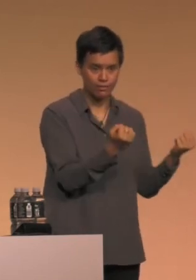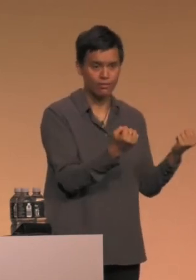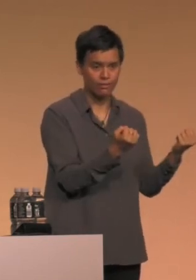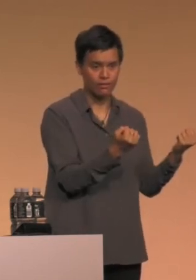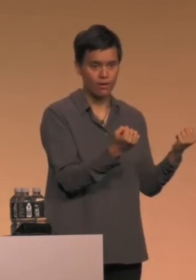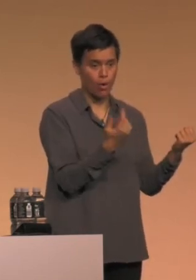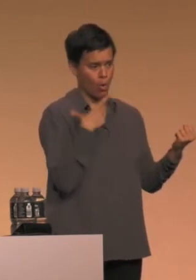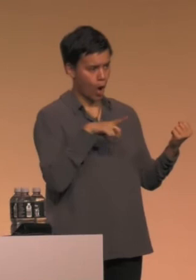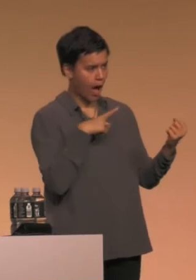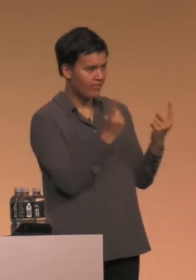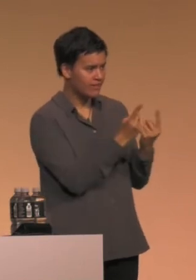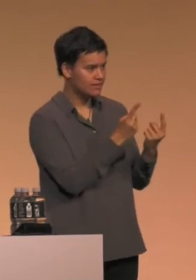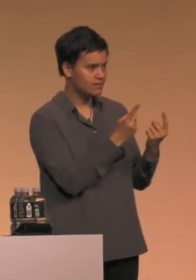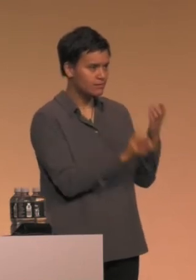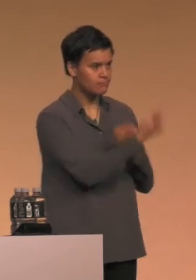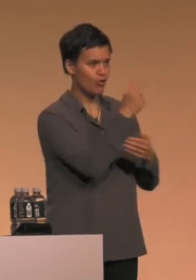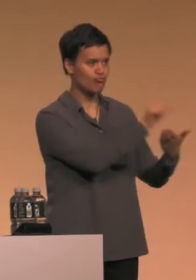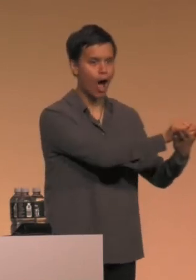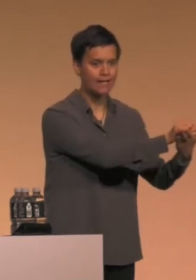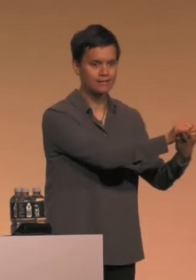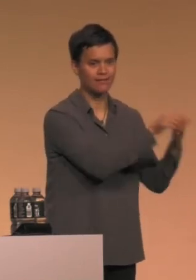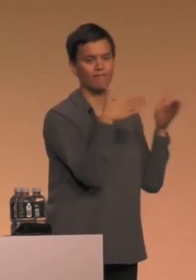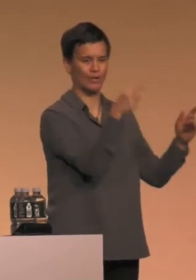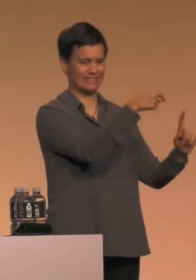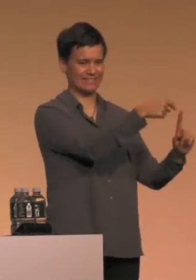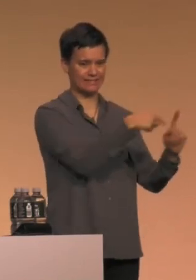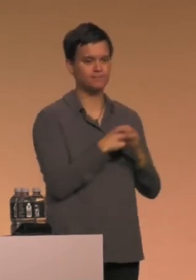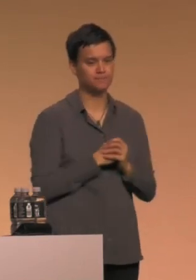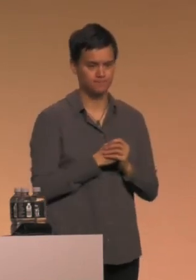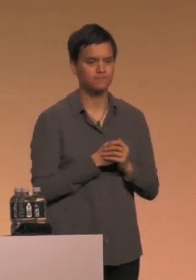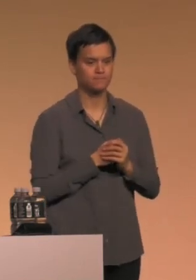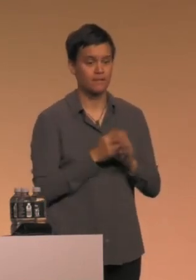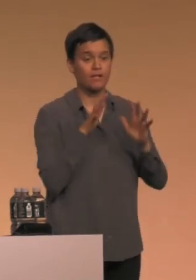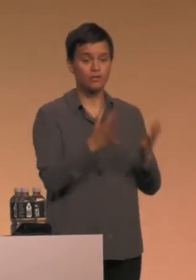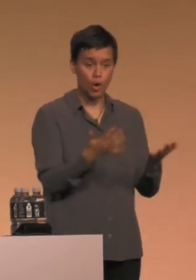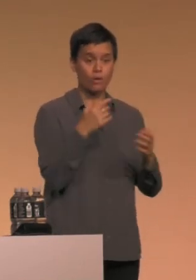go right more often than not. This requires that we all demonstrate respect